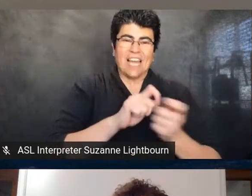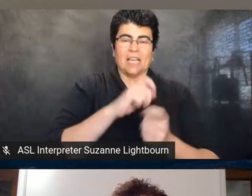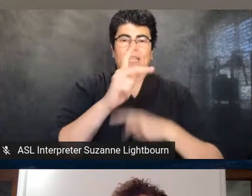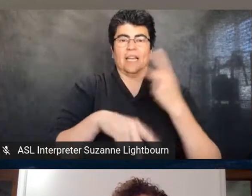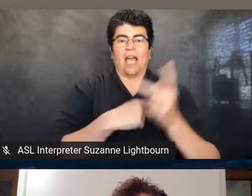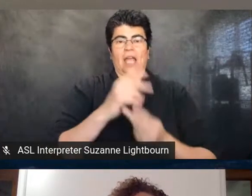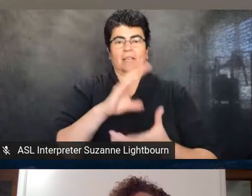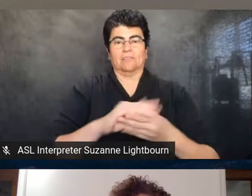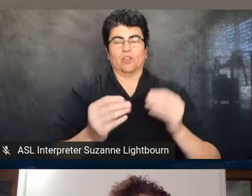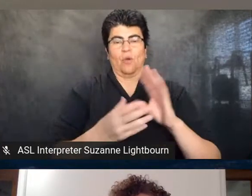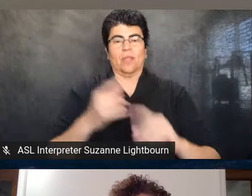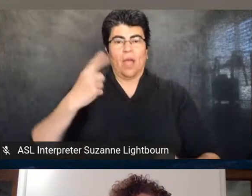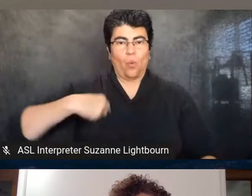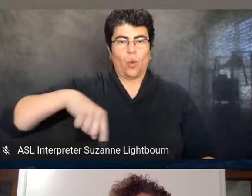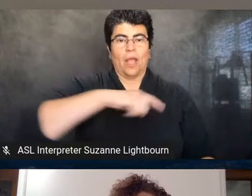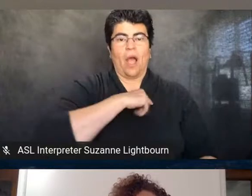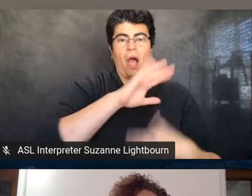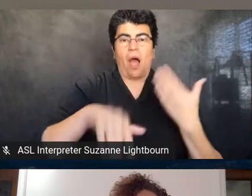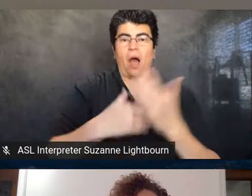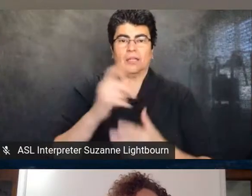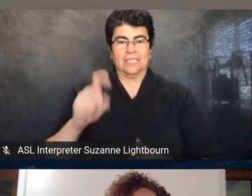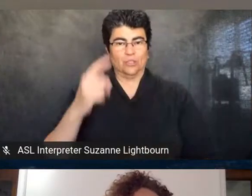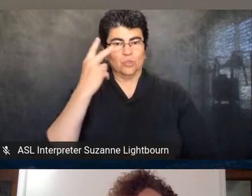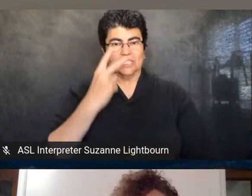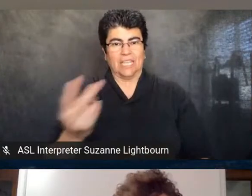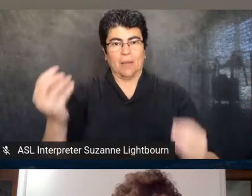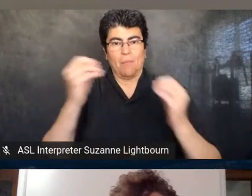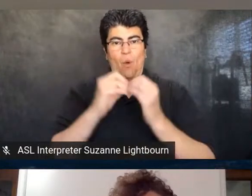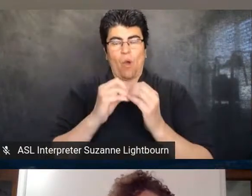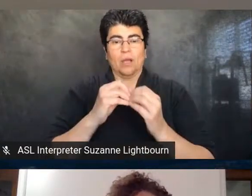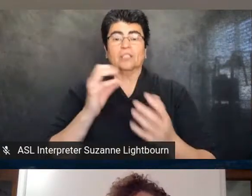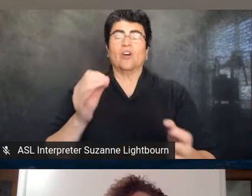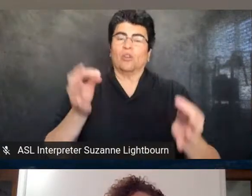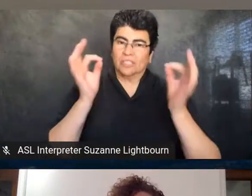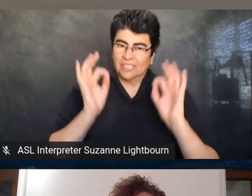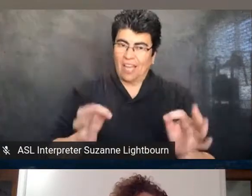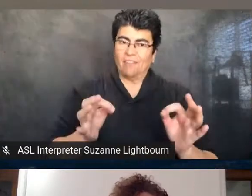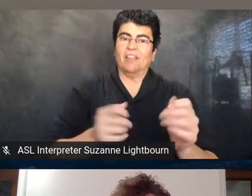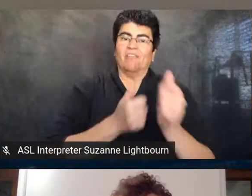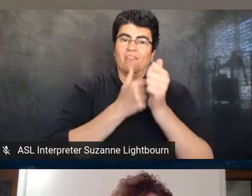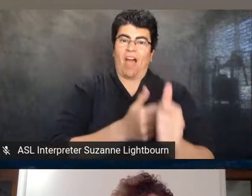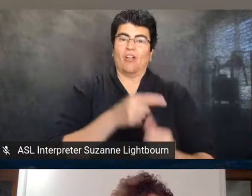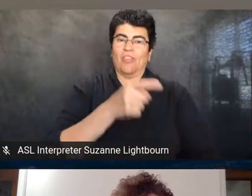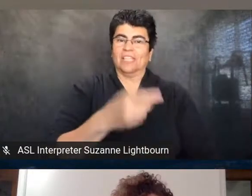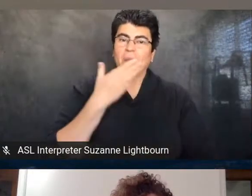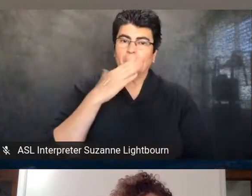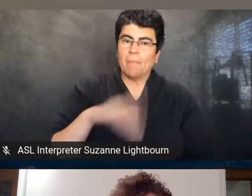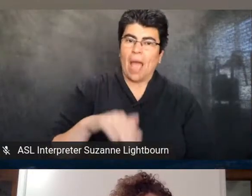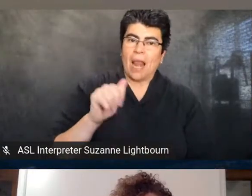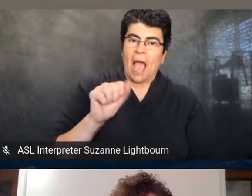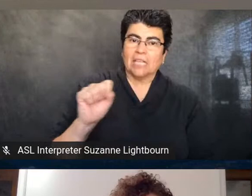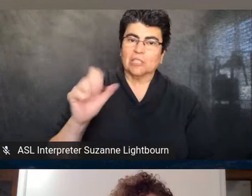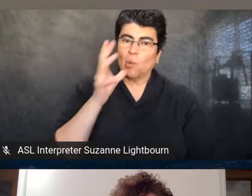that we all need to see more of, so definitely follow this badass woman, if I can say that -